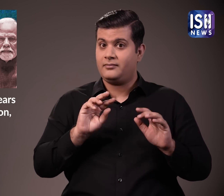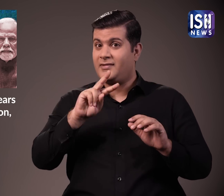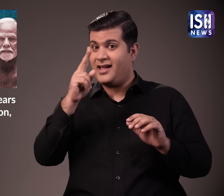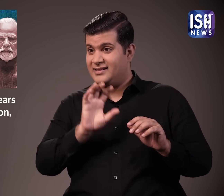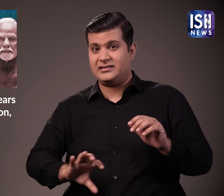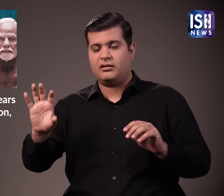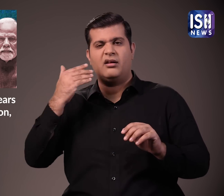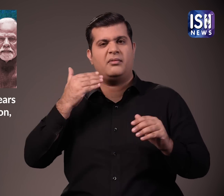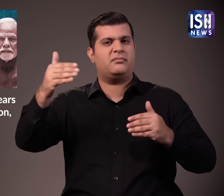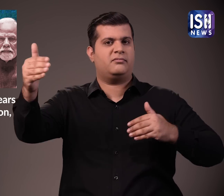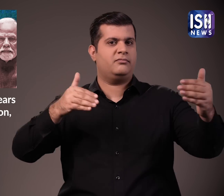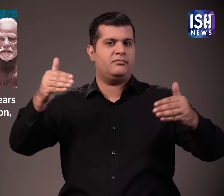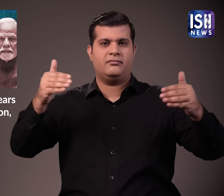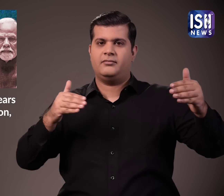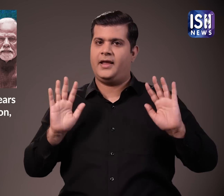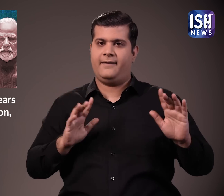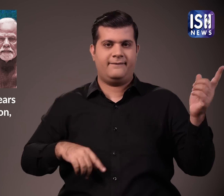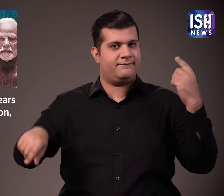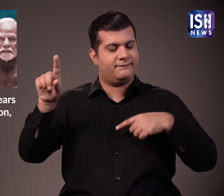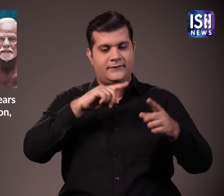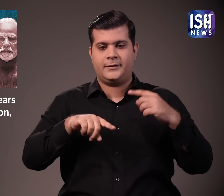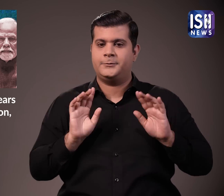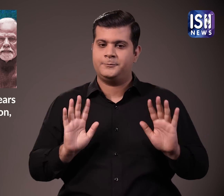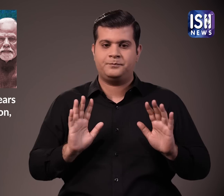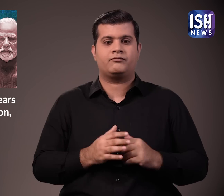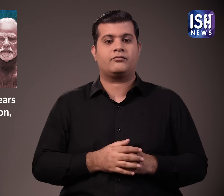But other states elections are not held during the same year.